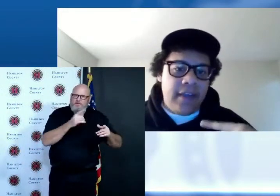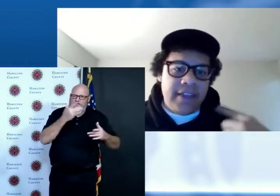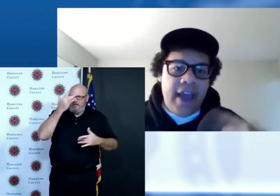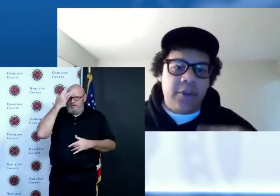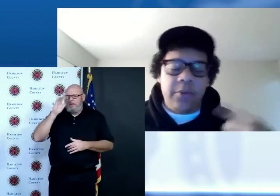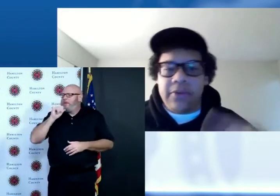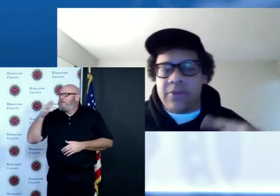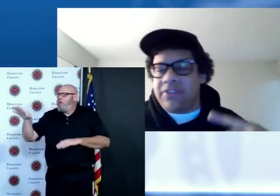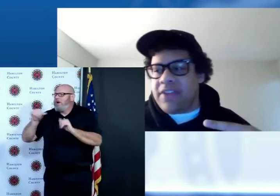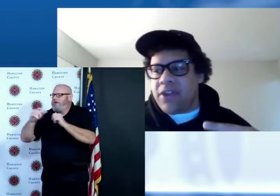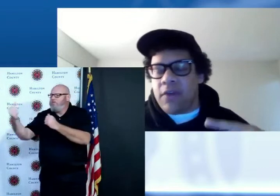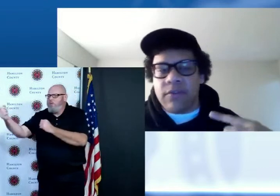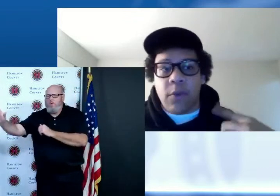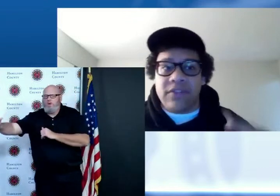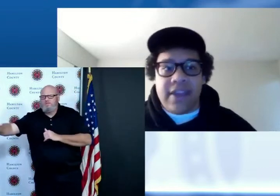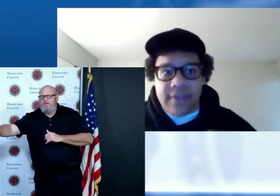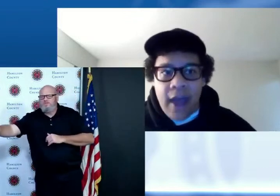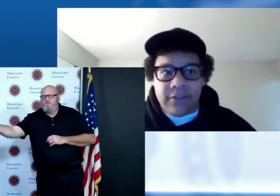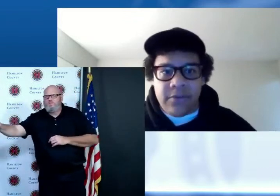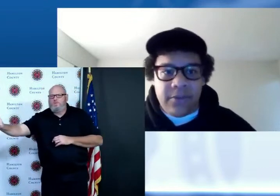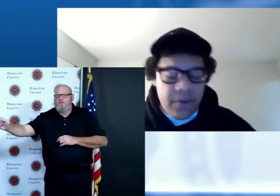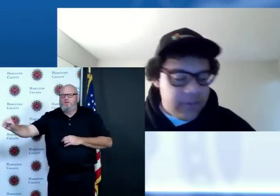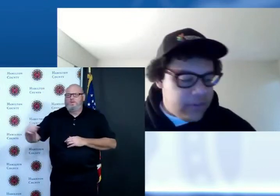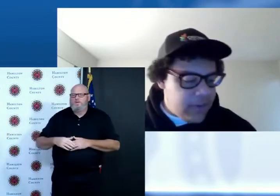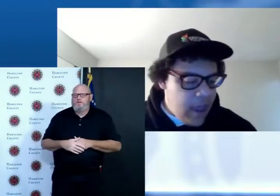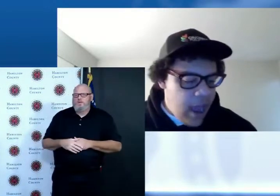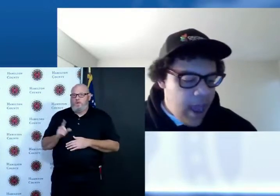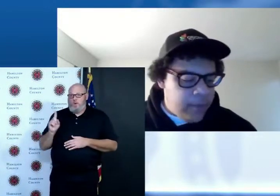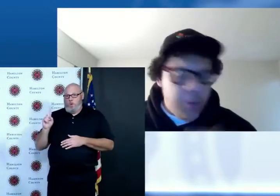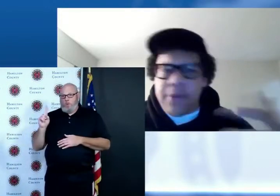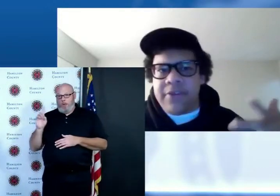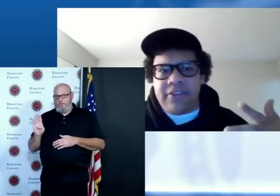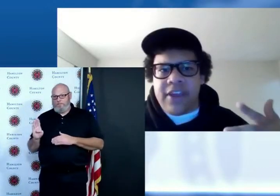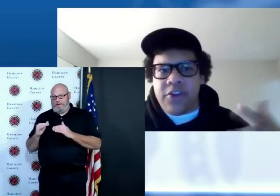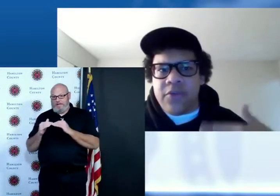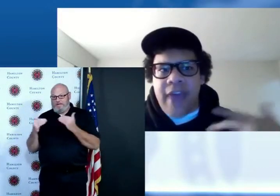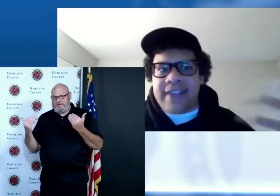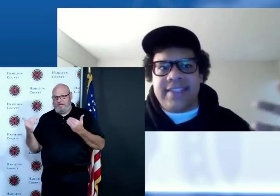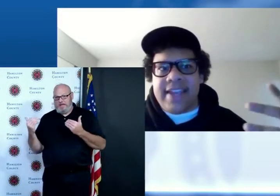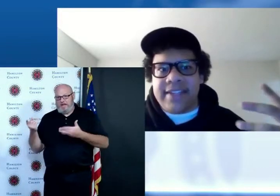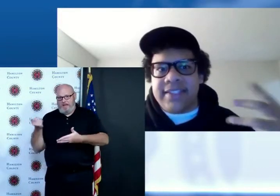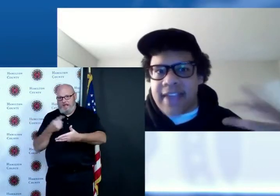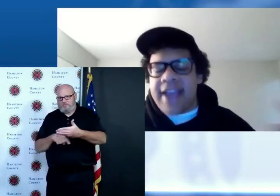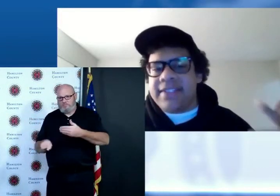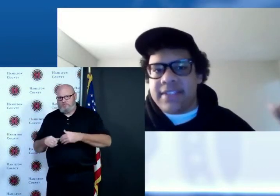the county will be receiving over 14,000 new doses could we be seeing new vaccine sites